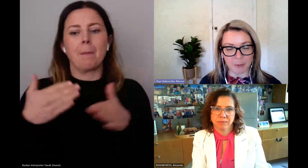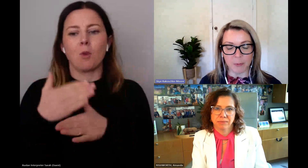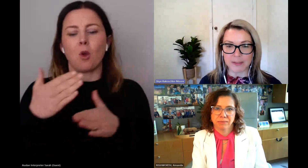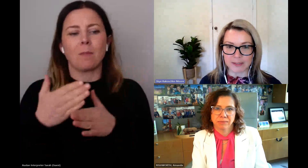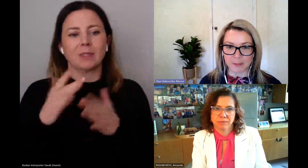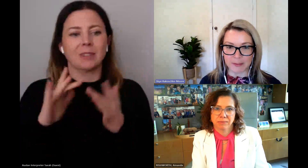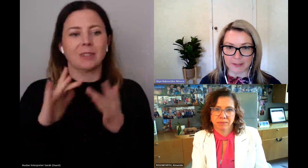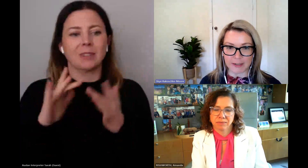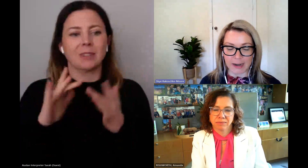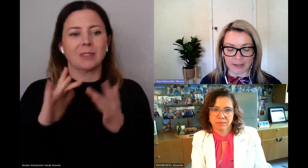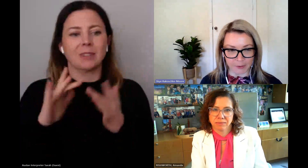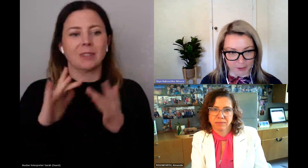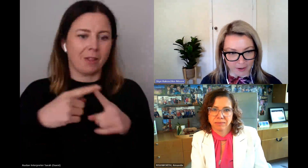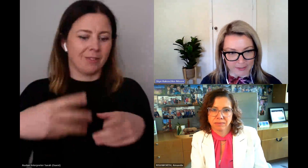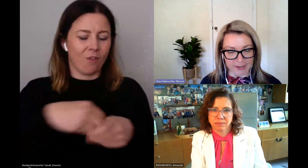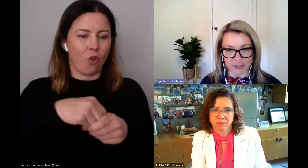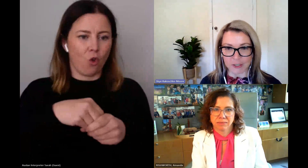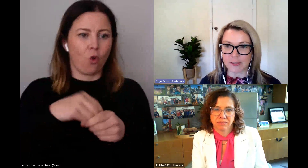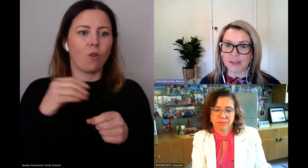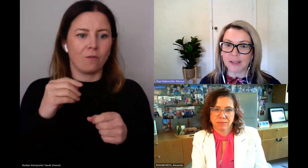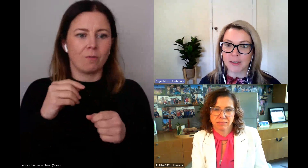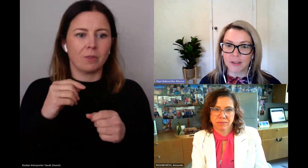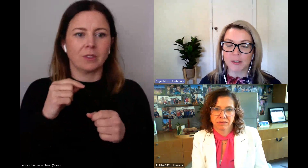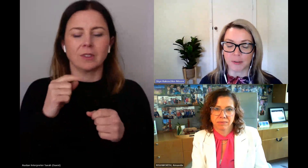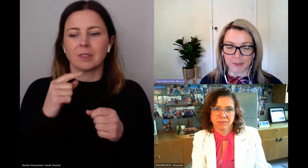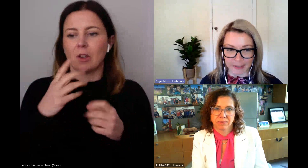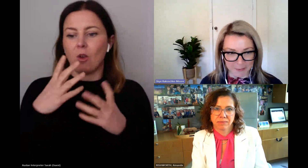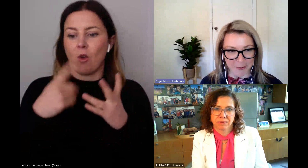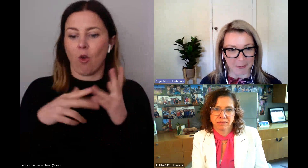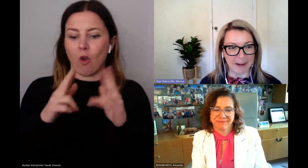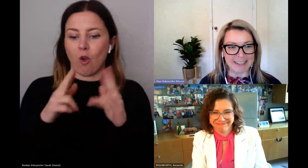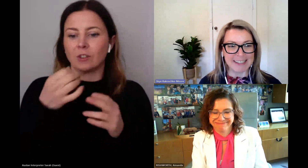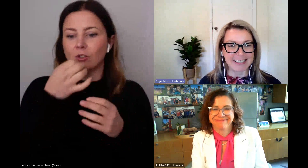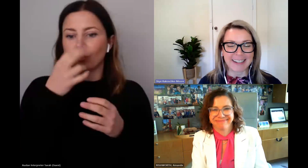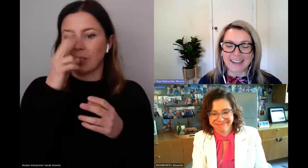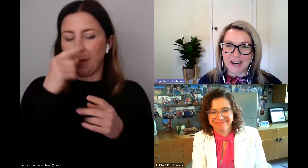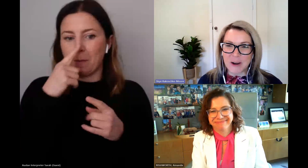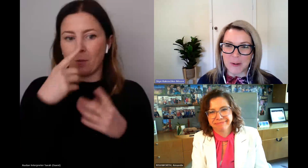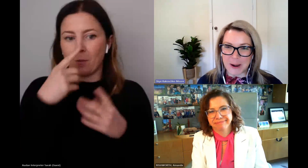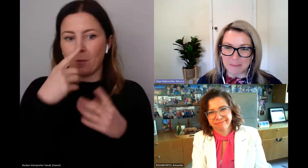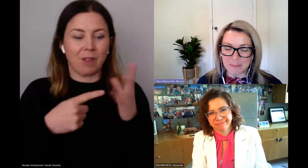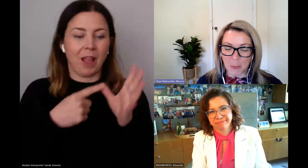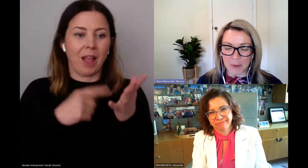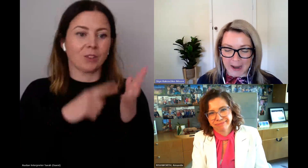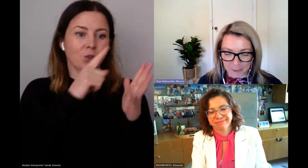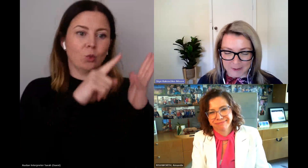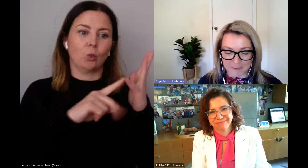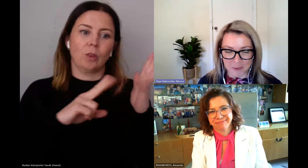people with disability at the United Nations so thank you very much we are grateful